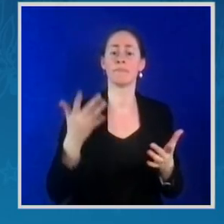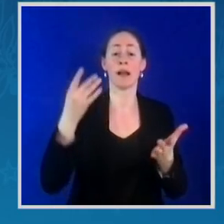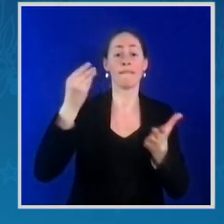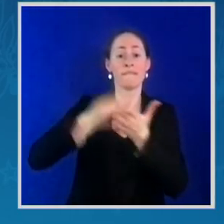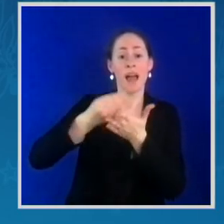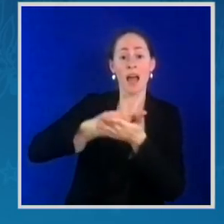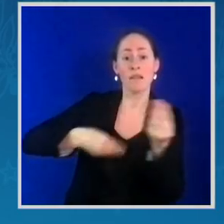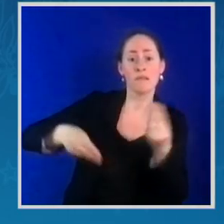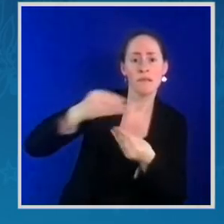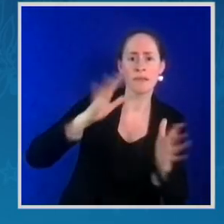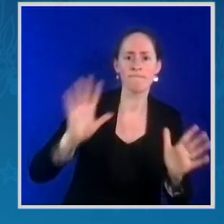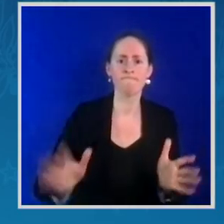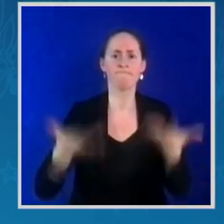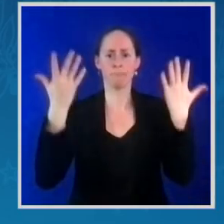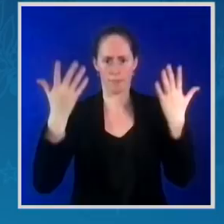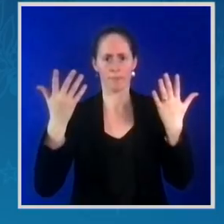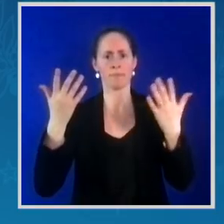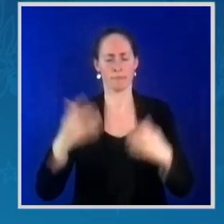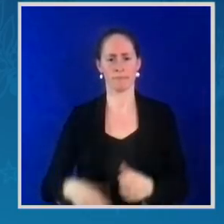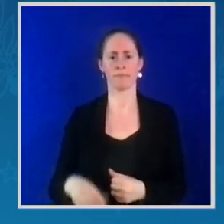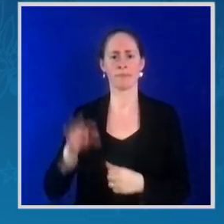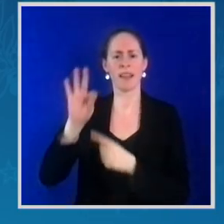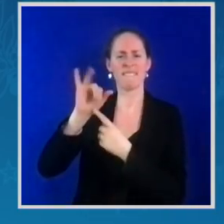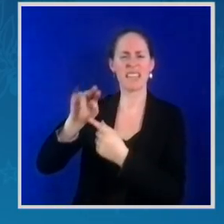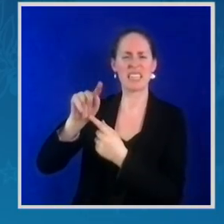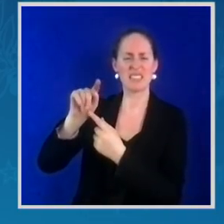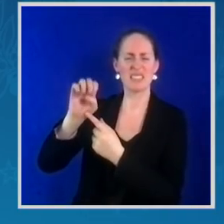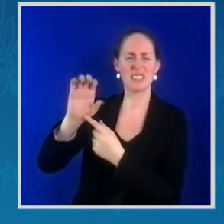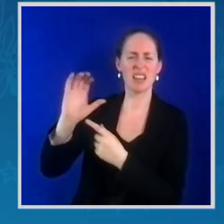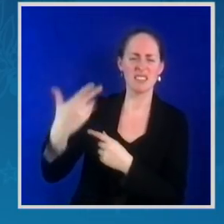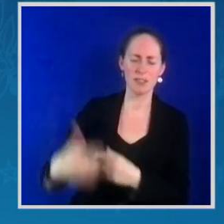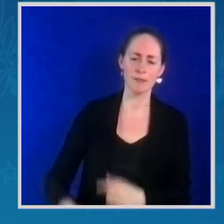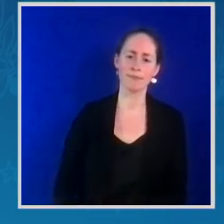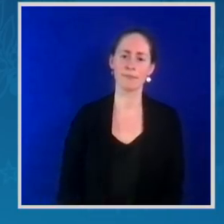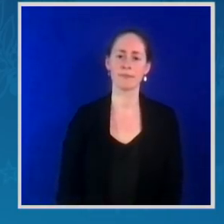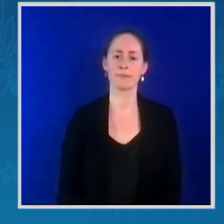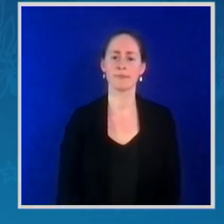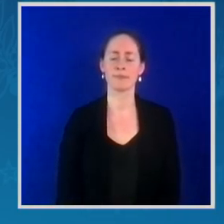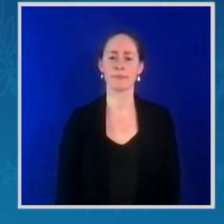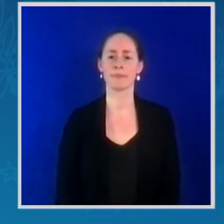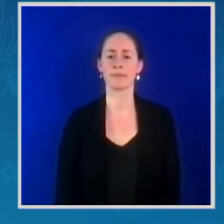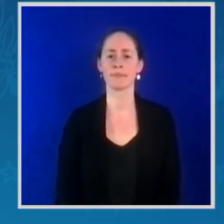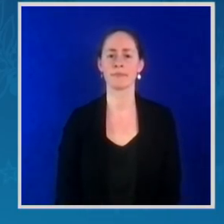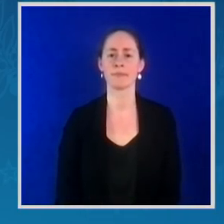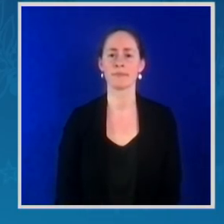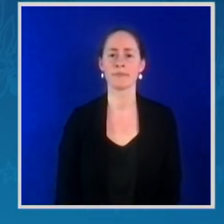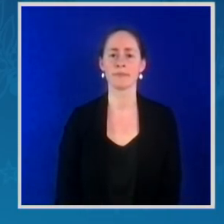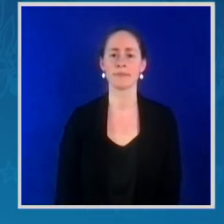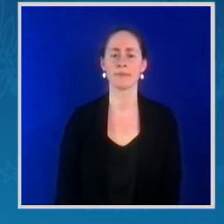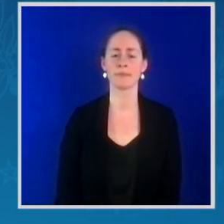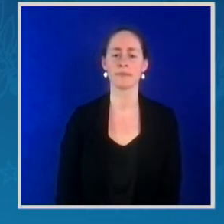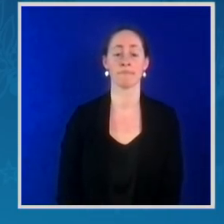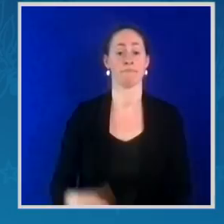I will also say that in my experience, having done this work for many years,